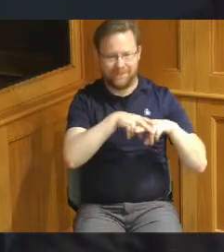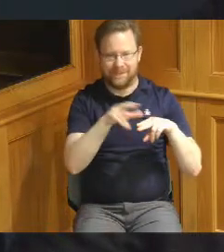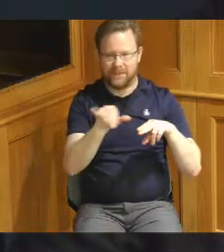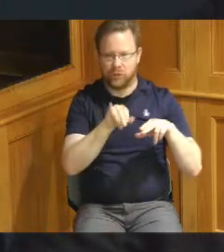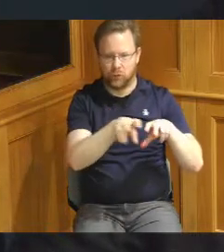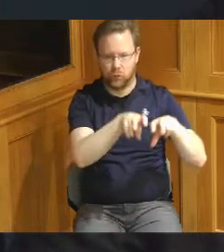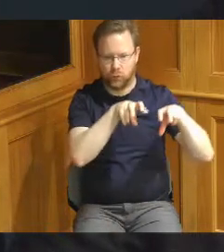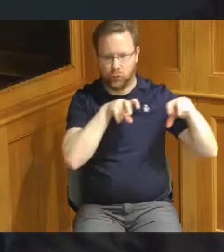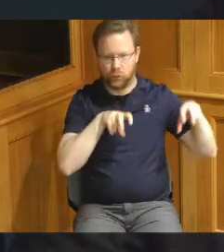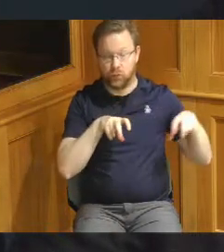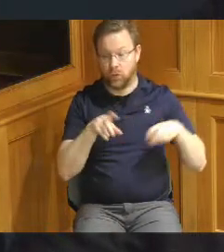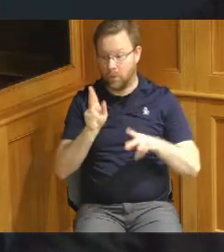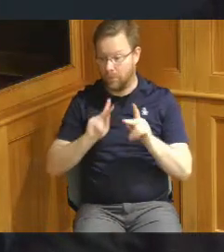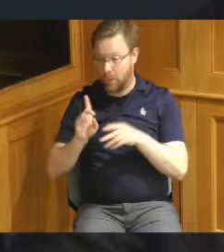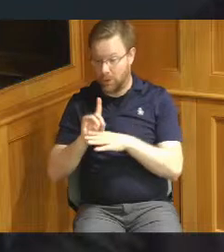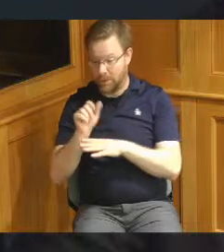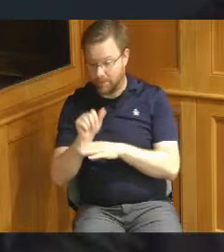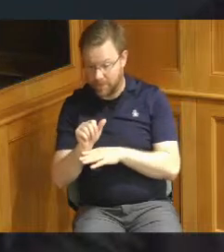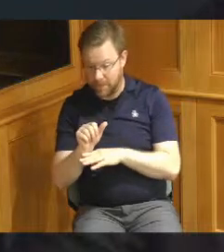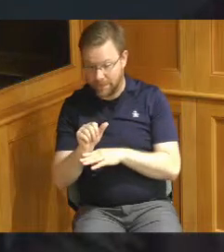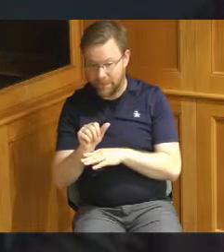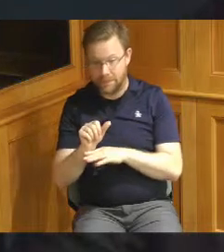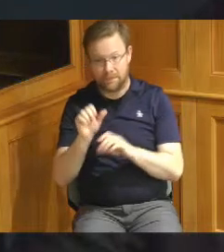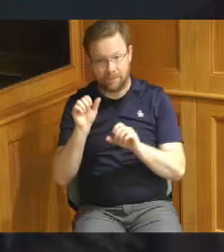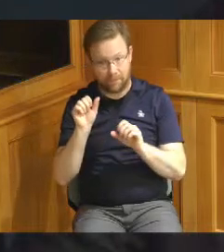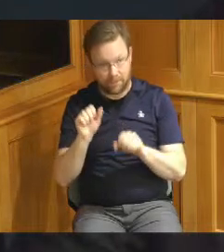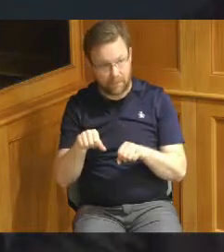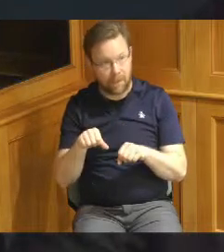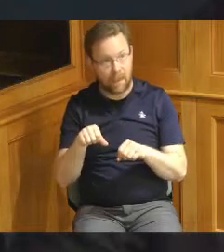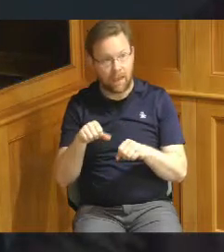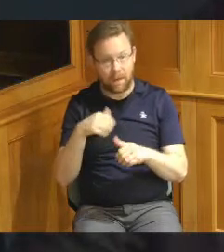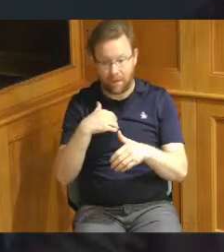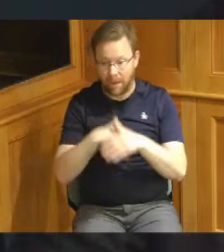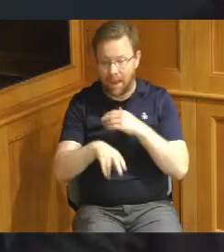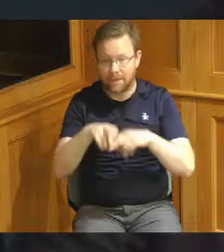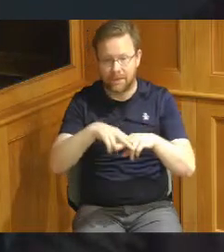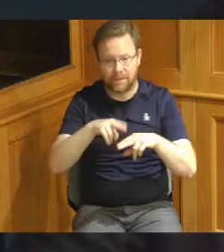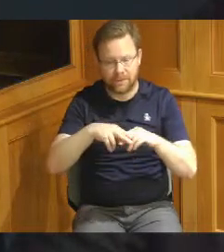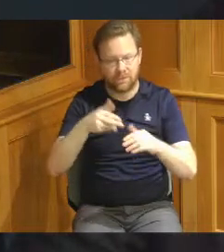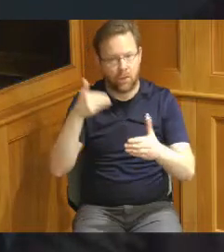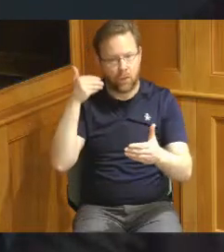of this reallocation and just because of the the way the meetings have been changed around a bit